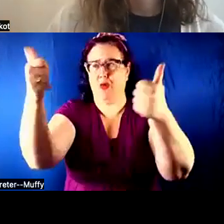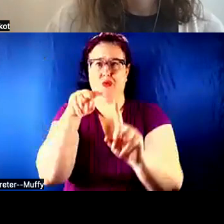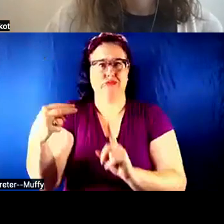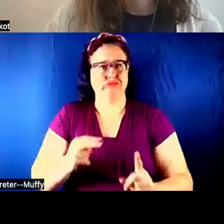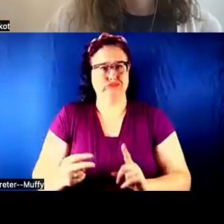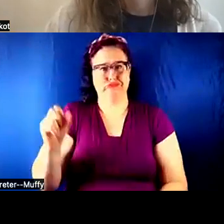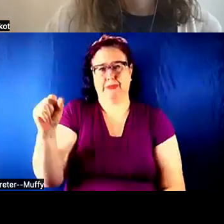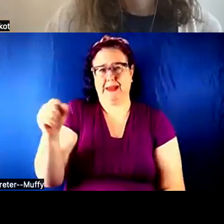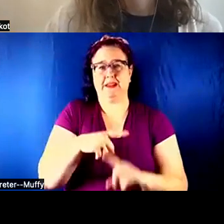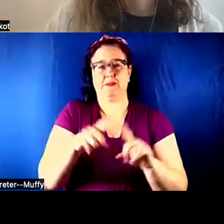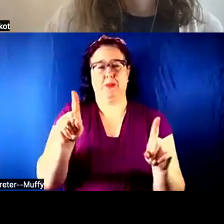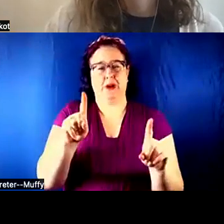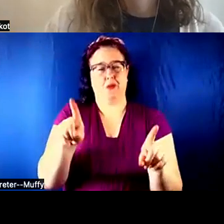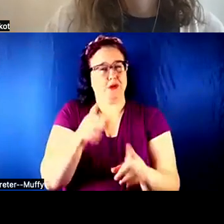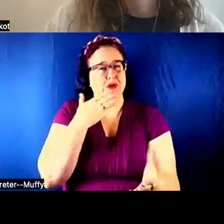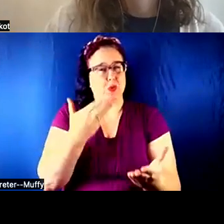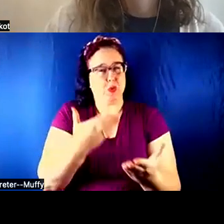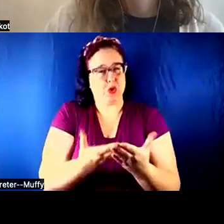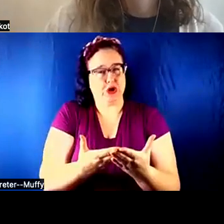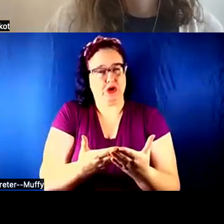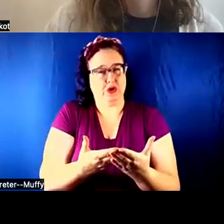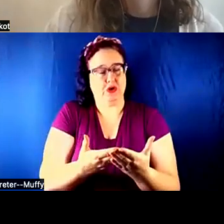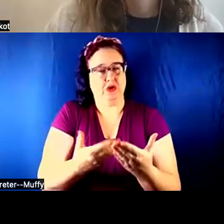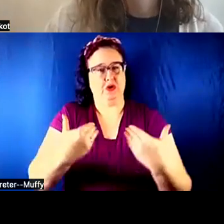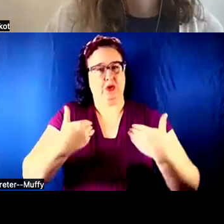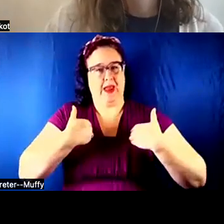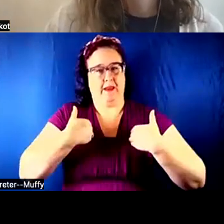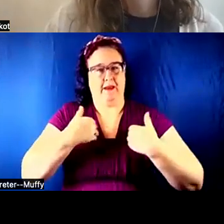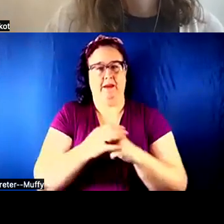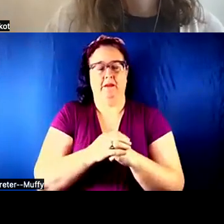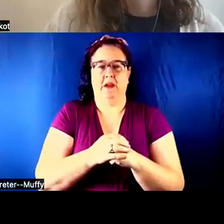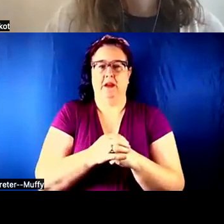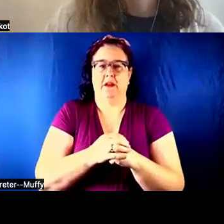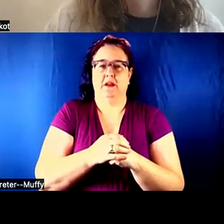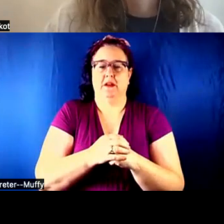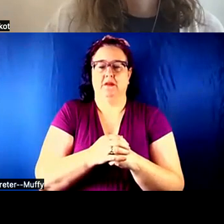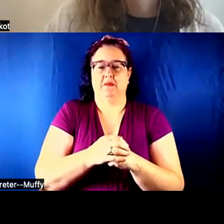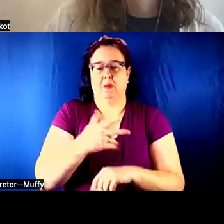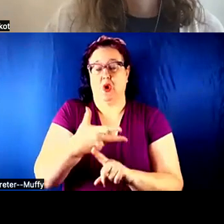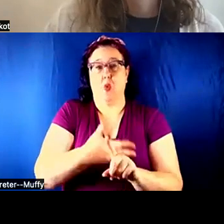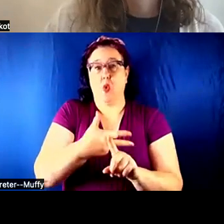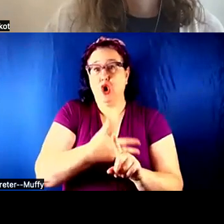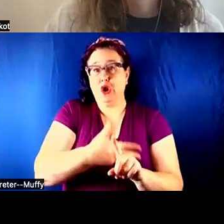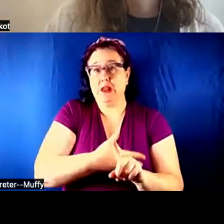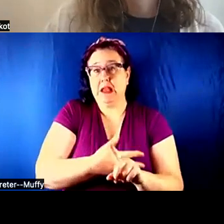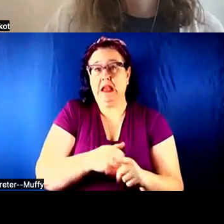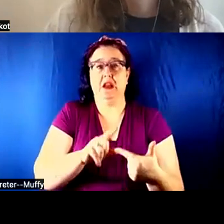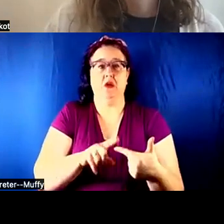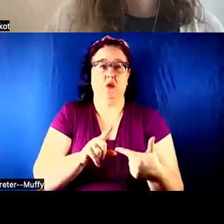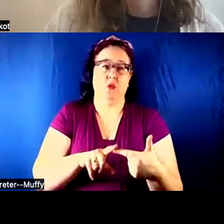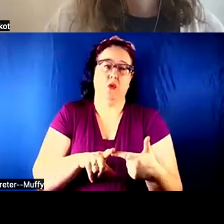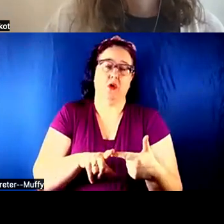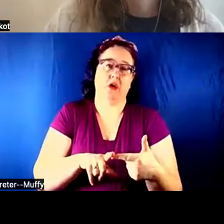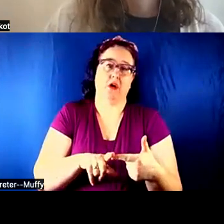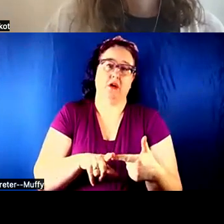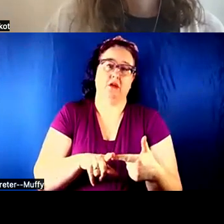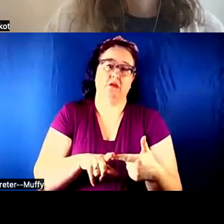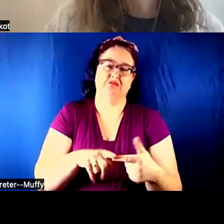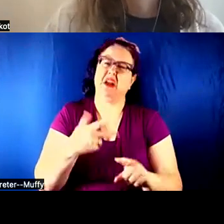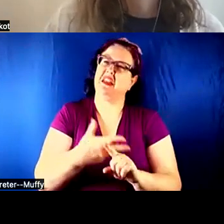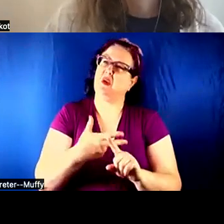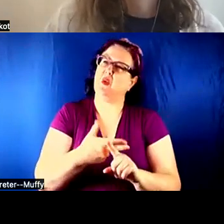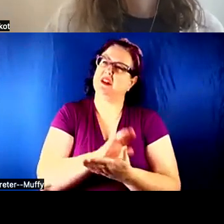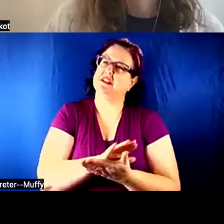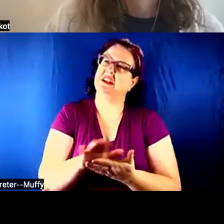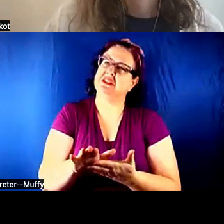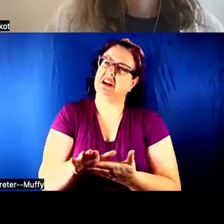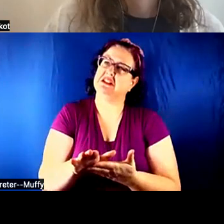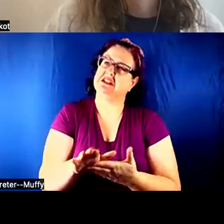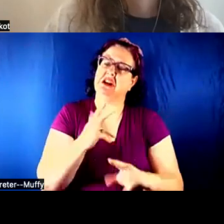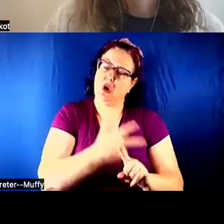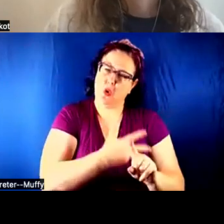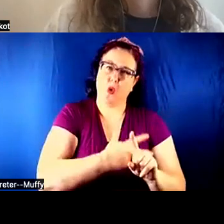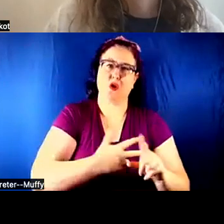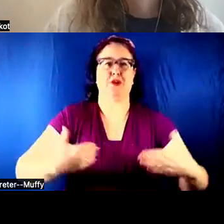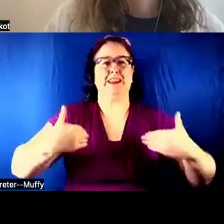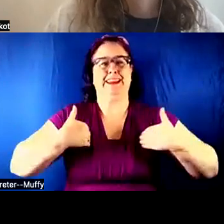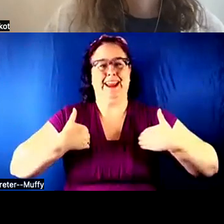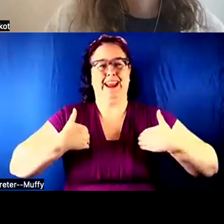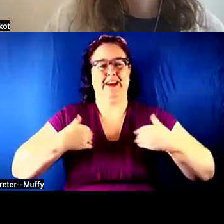good to have these times, either quarterly -- quarterly sounds nice. Quarterly, have an informal